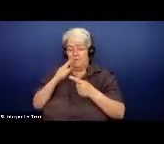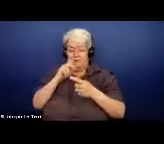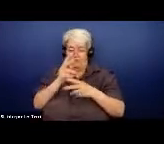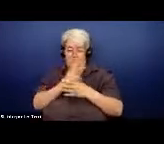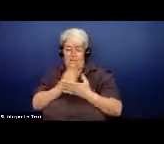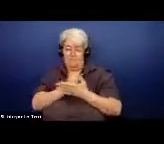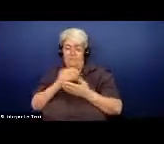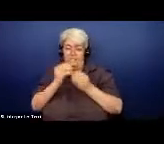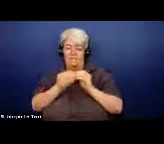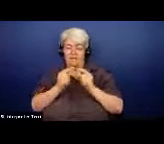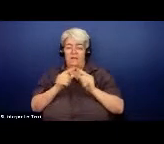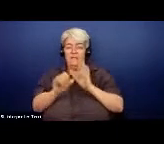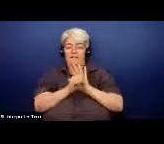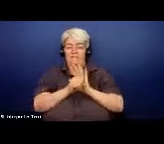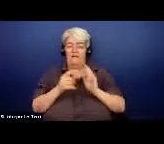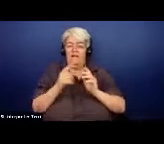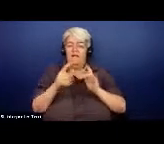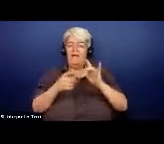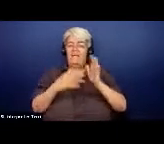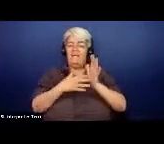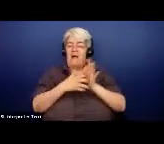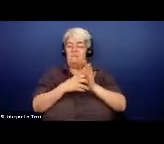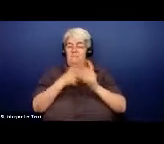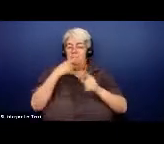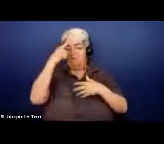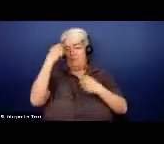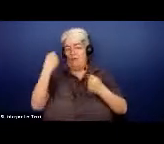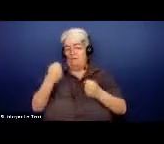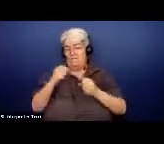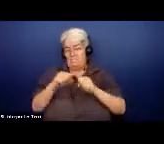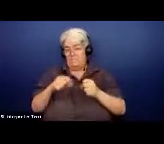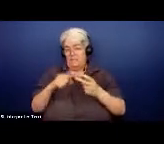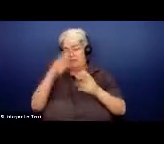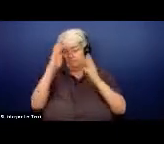health system and come up with solutions and coordinate with the providers to react to